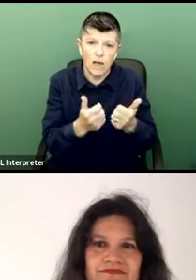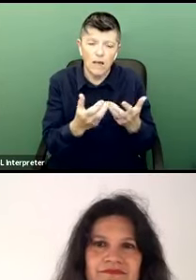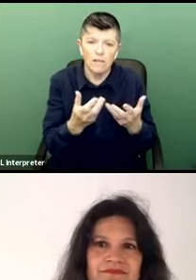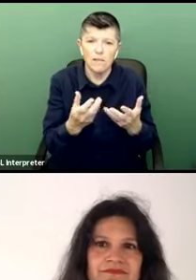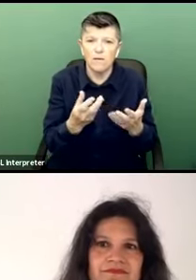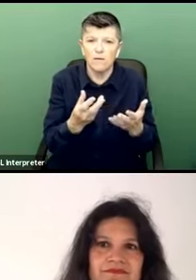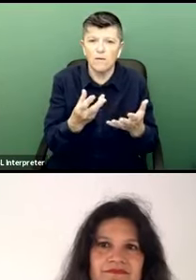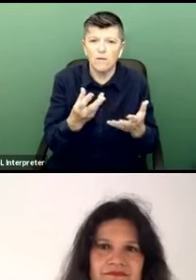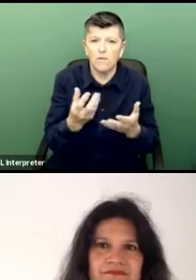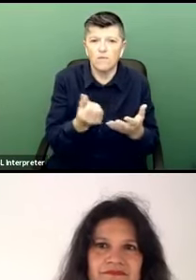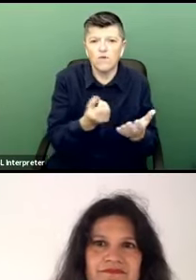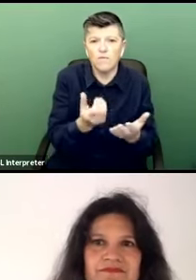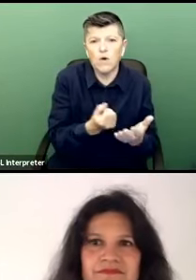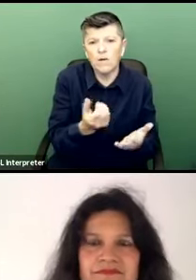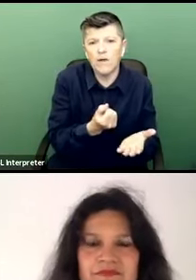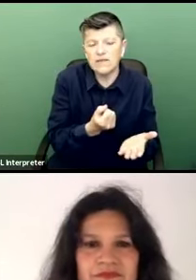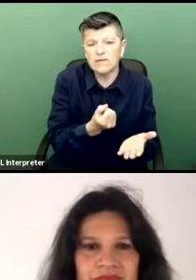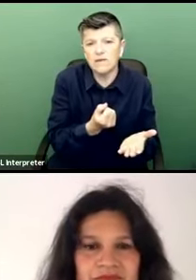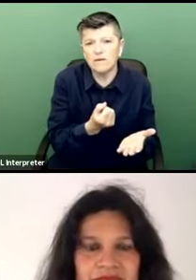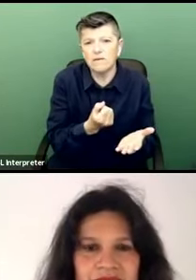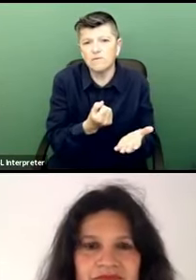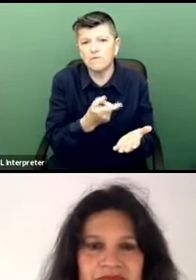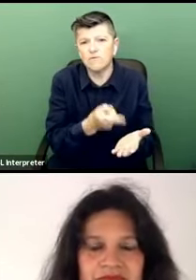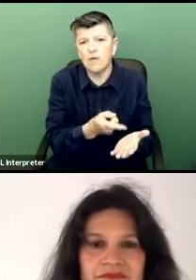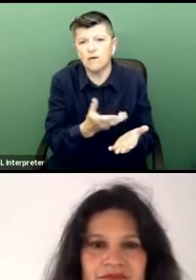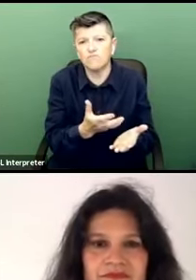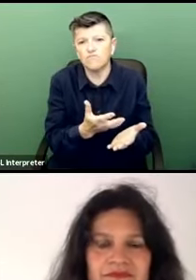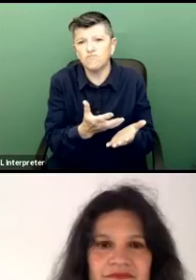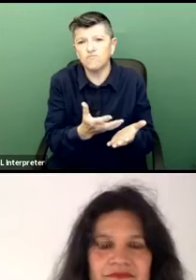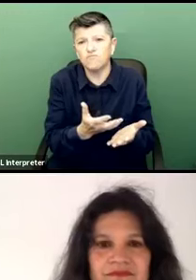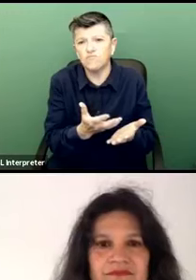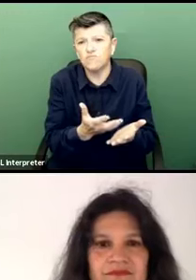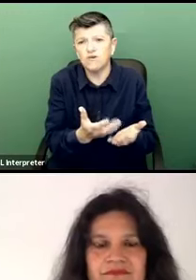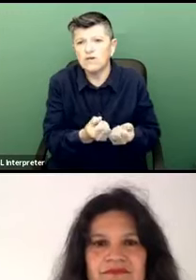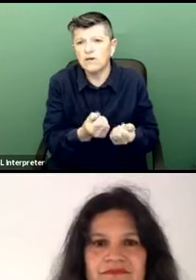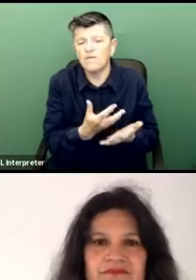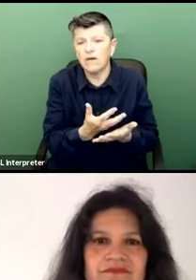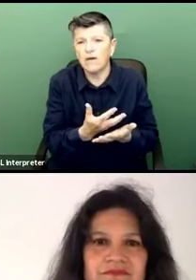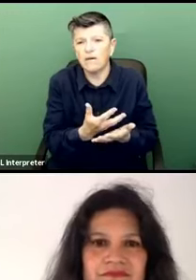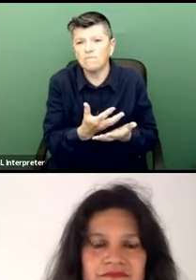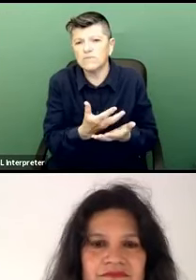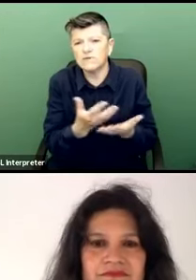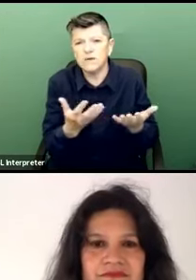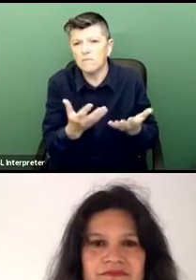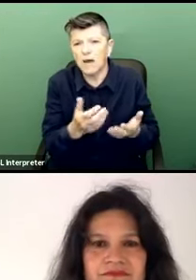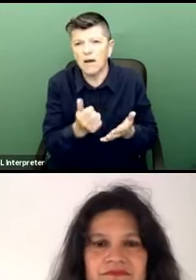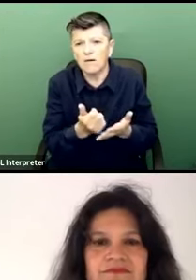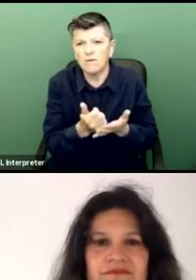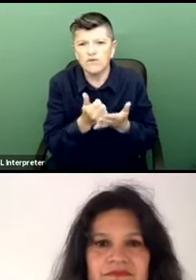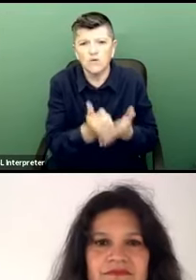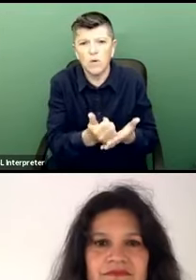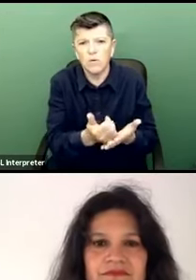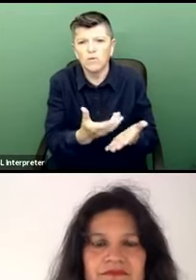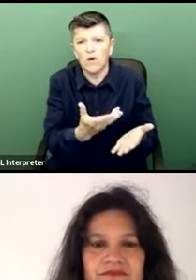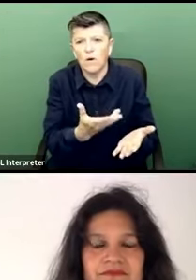come in to it and I'm really - I don't think we have at all the time to go into